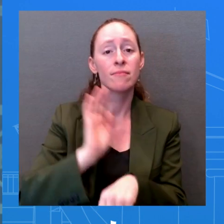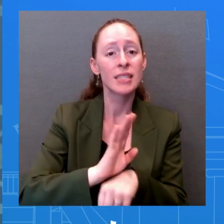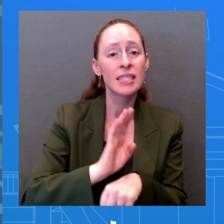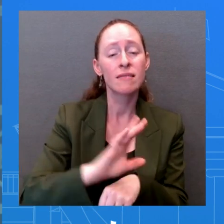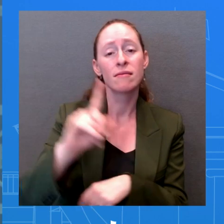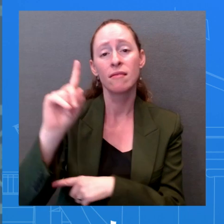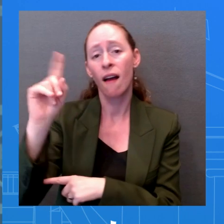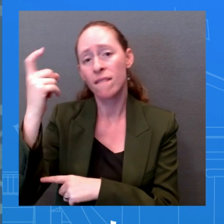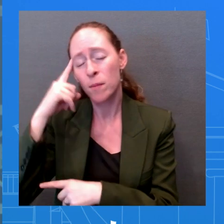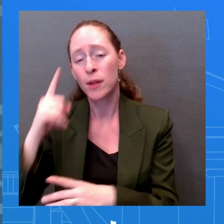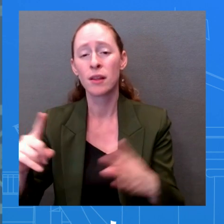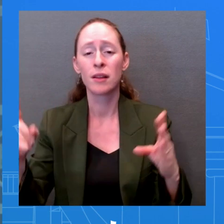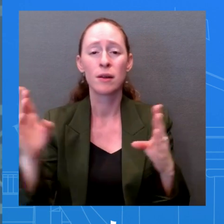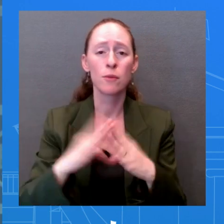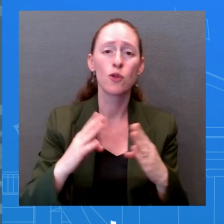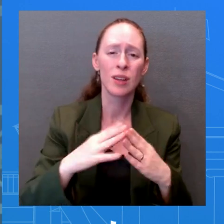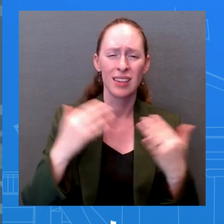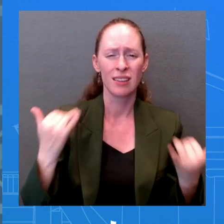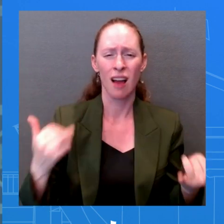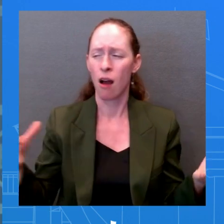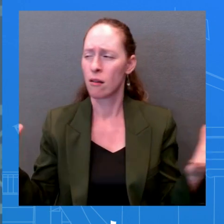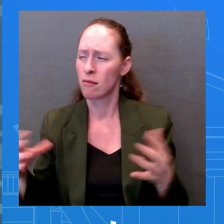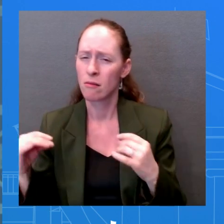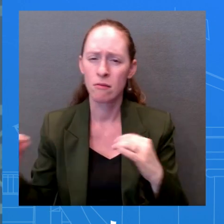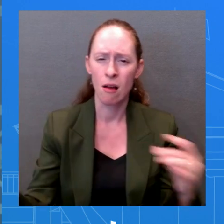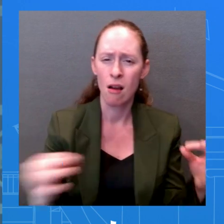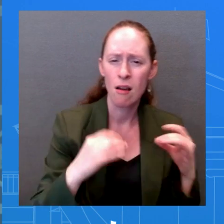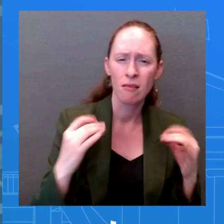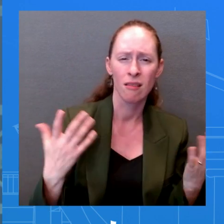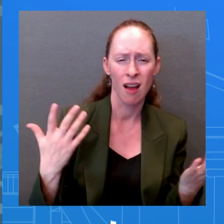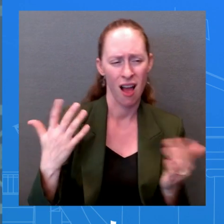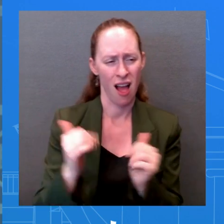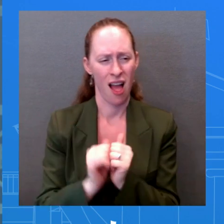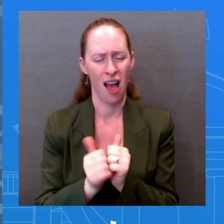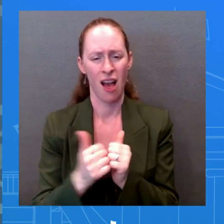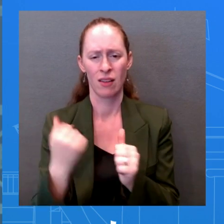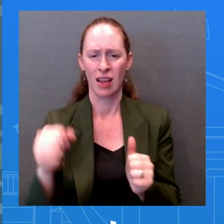You will hear President Biden rally a whole-of-society response to prevent,